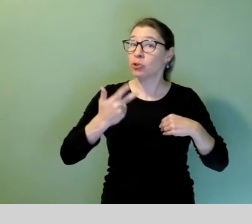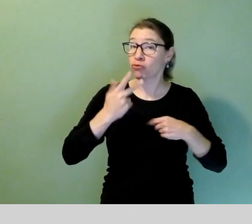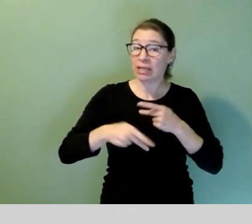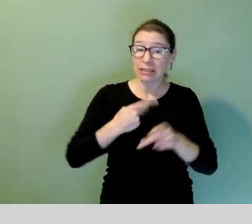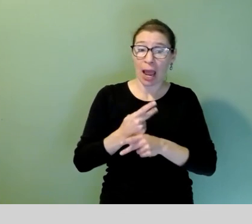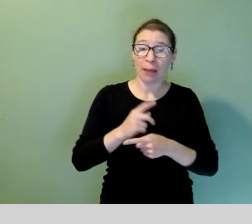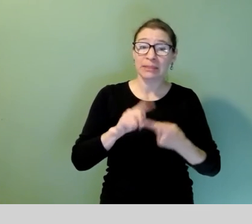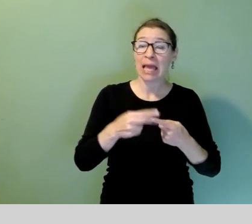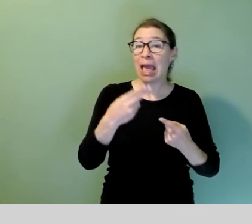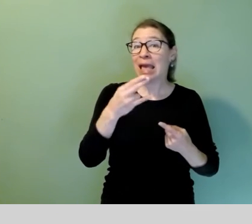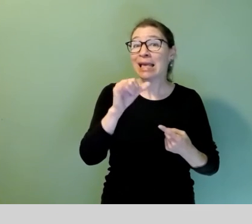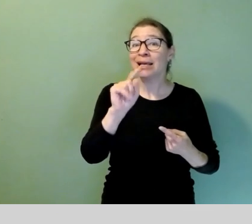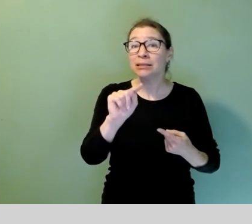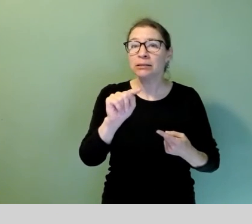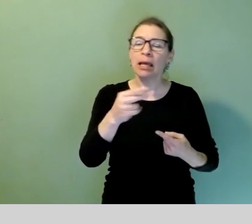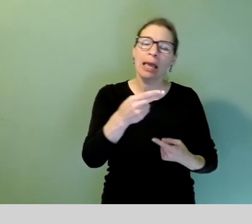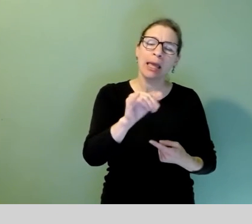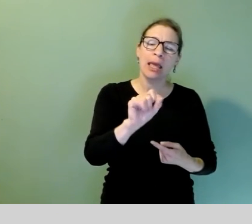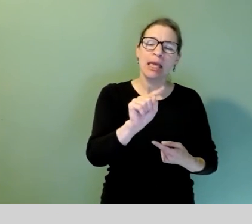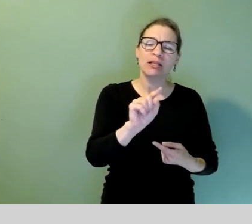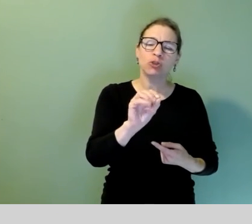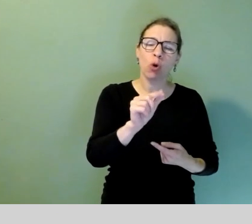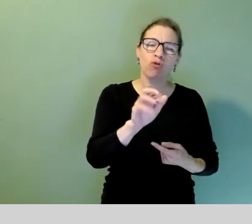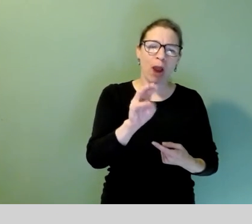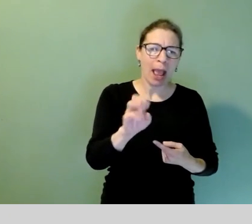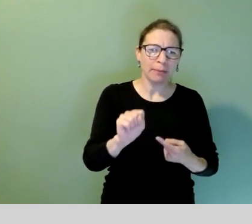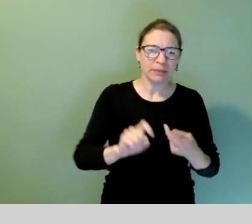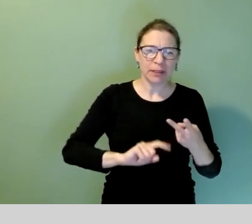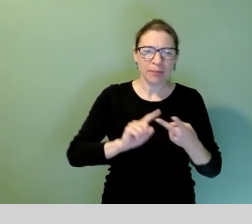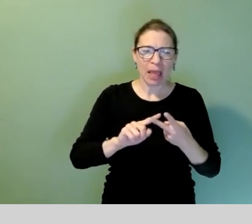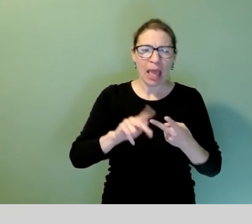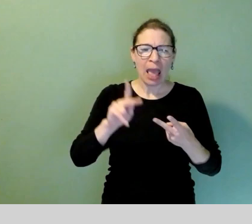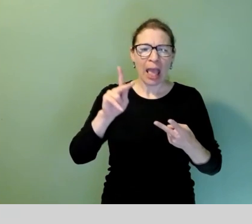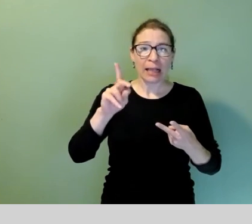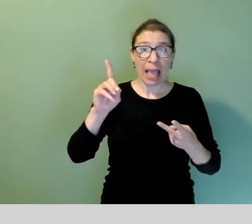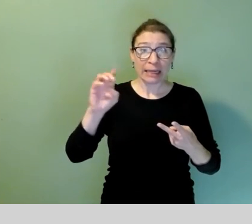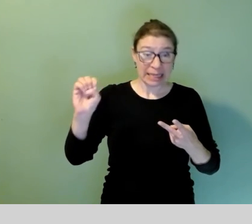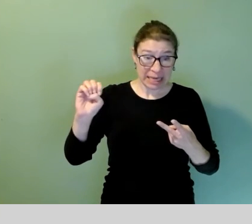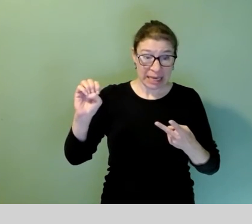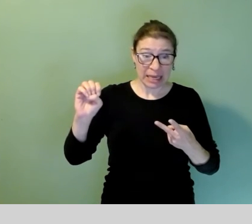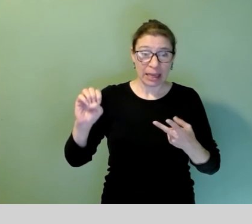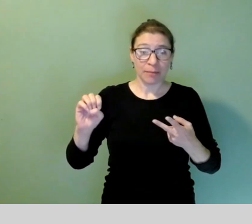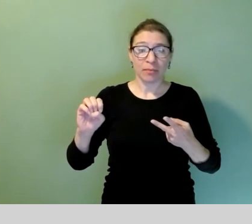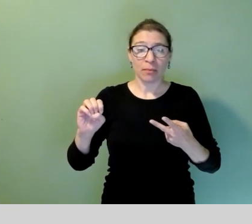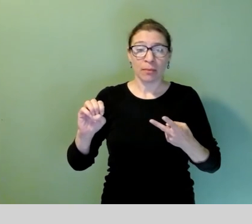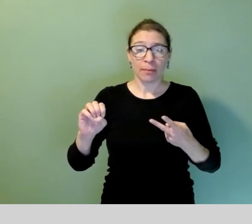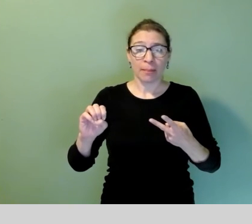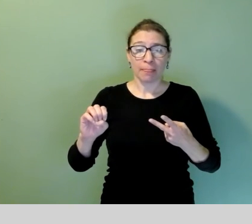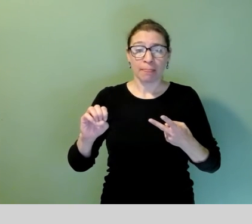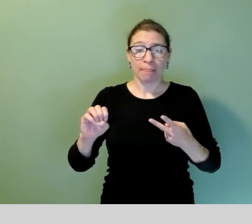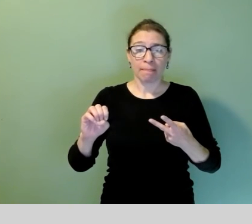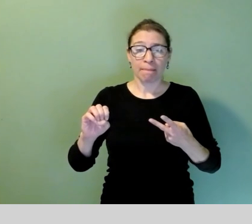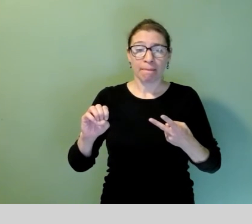essentially hist, for histograms, K.D., for kernel density estimate visualization of the data,